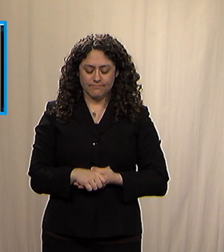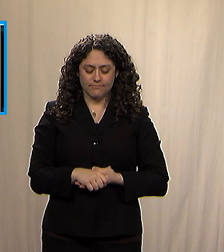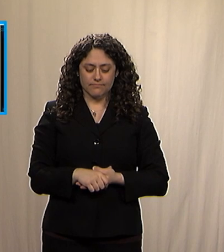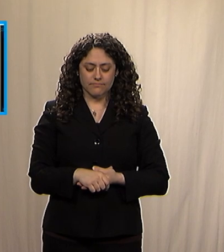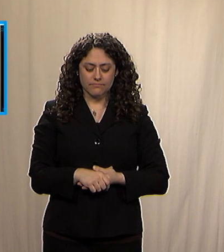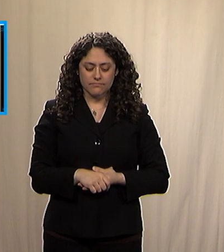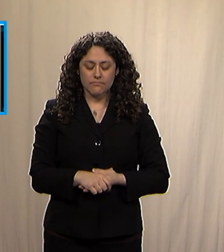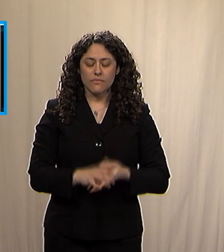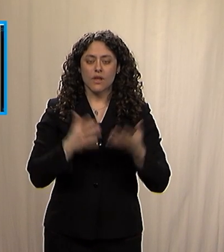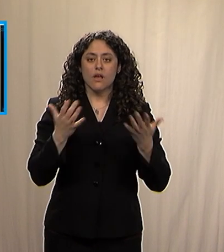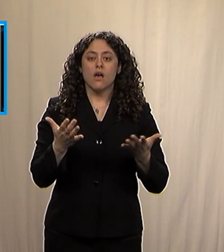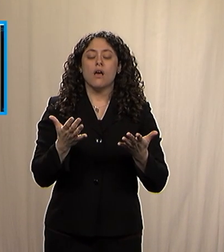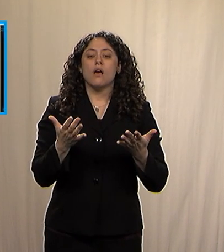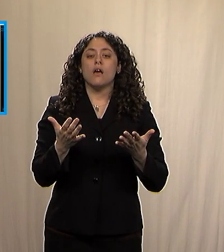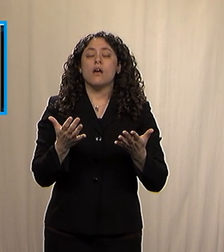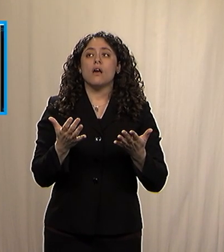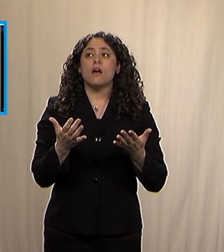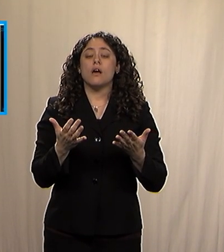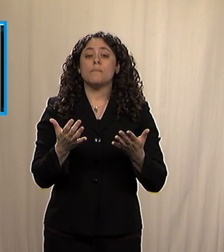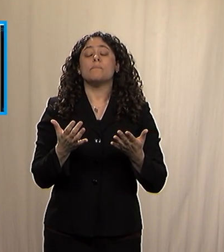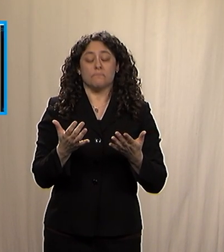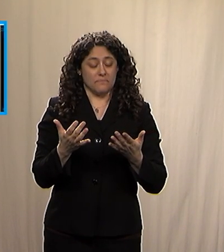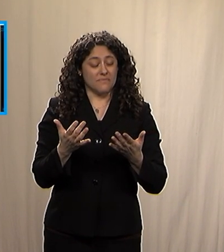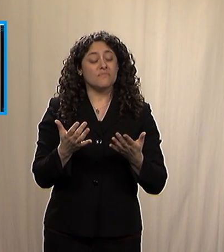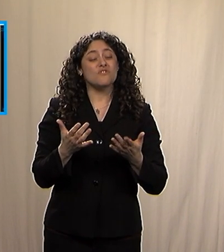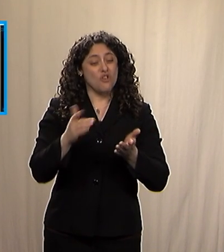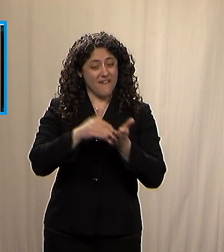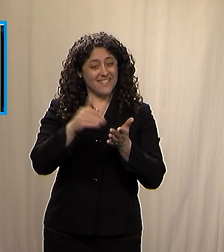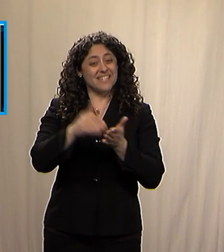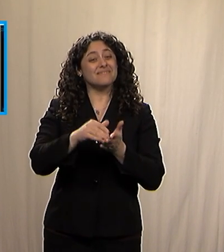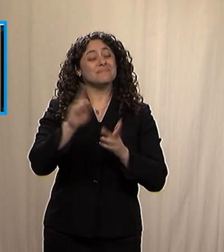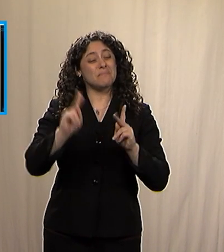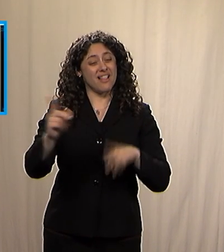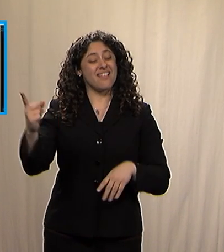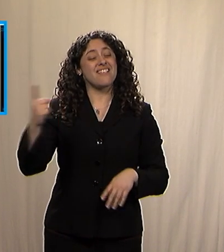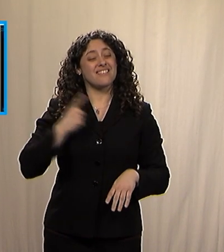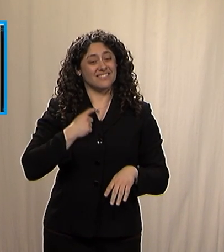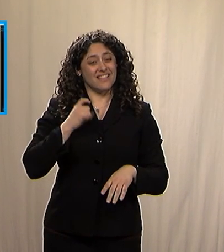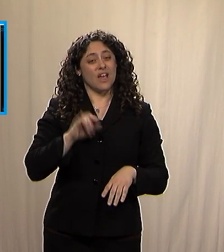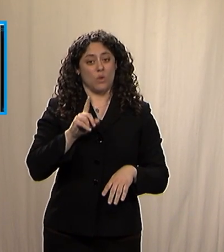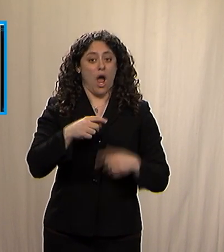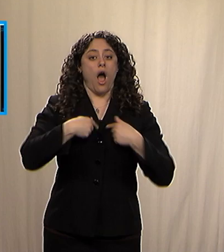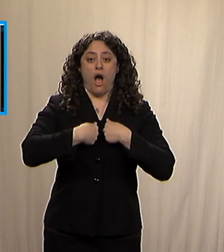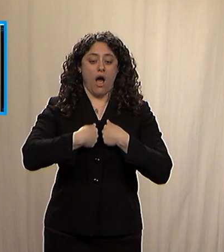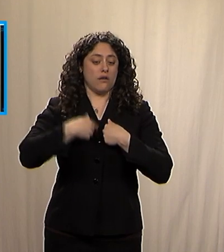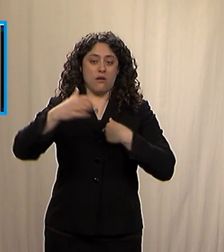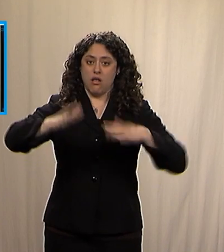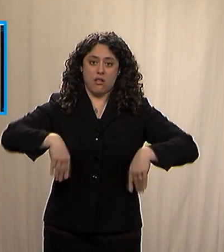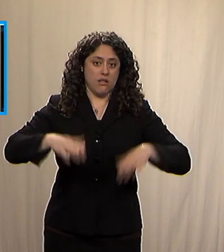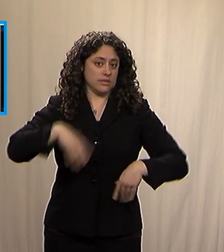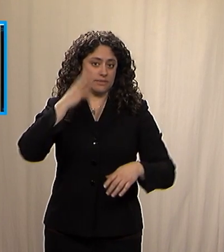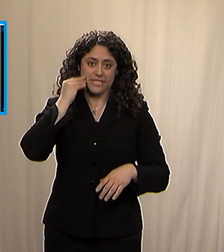We got asked this question a lot. I don't have direct experience myself with doing VRS,